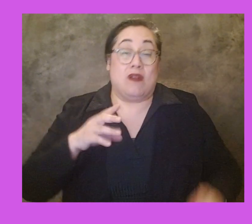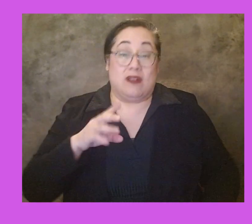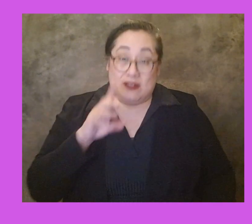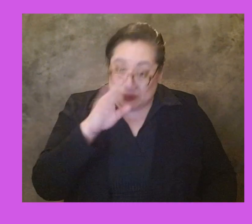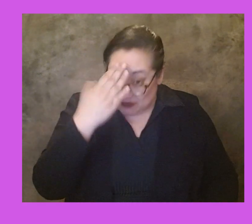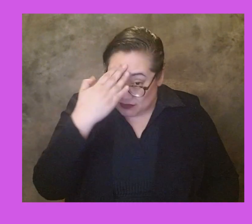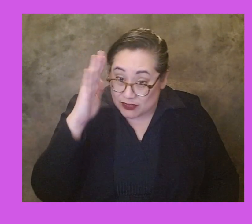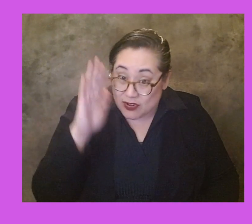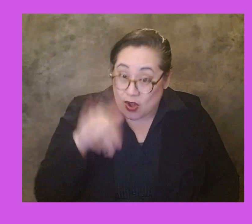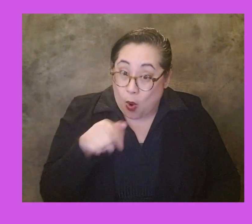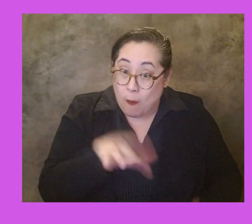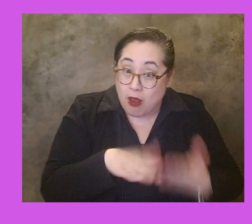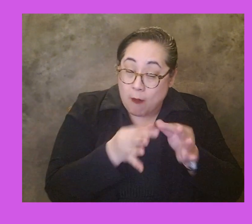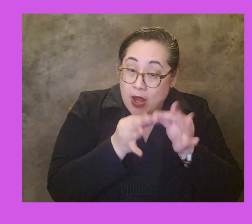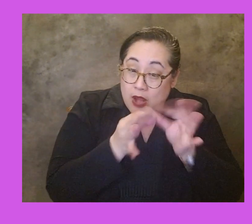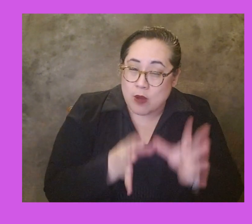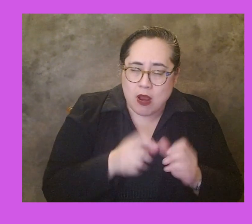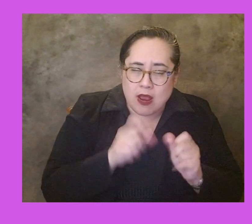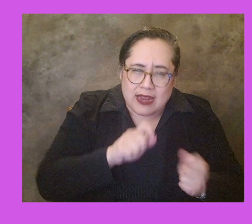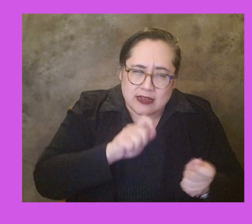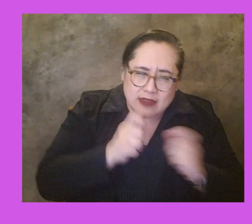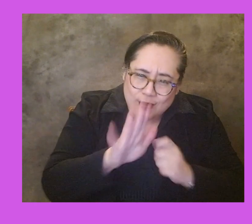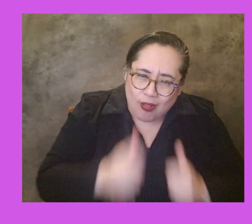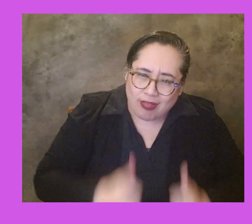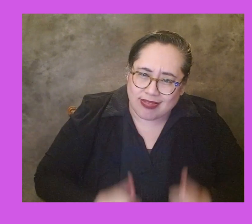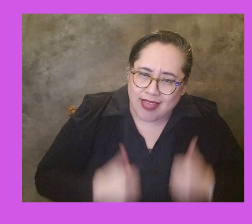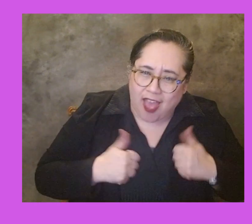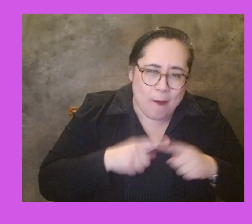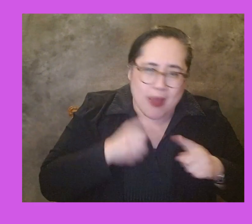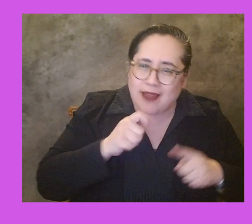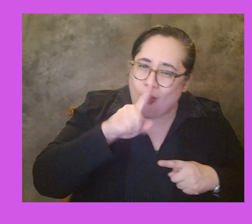And still the perspective is much wider.